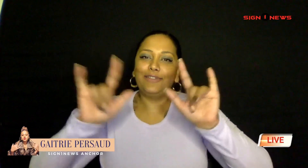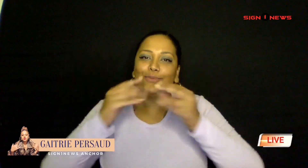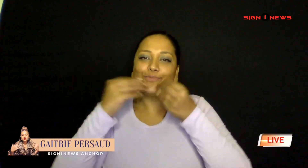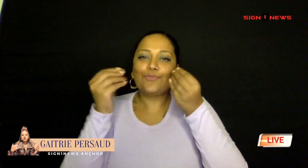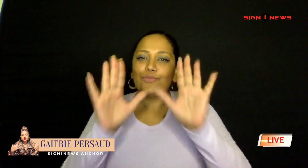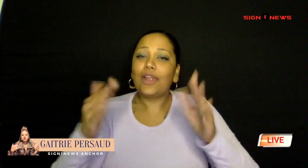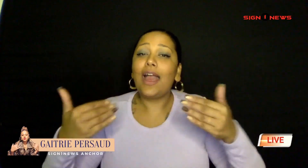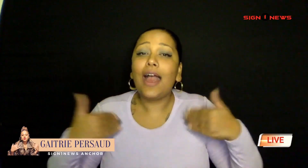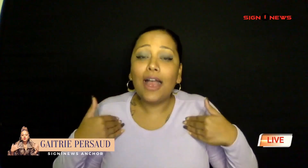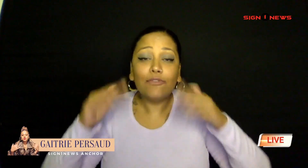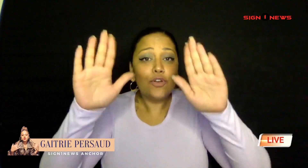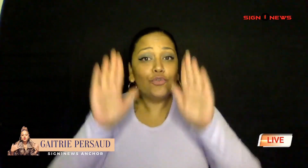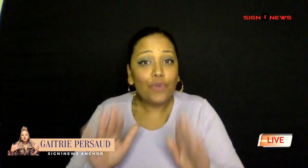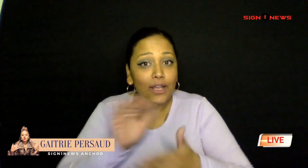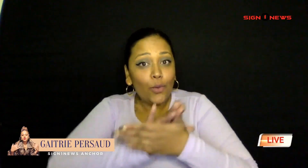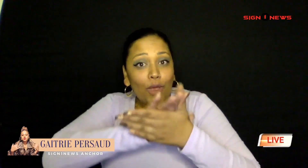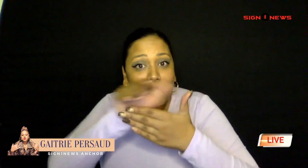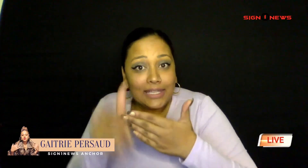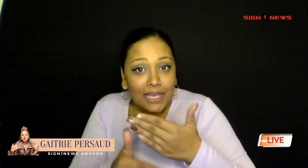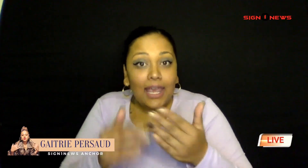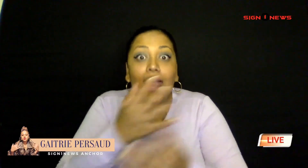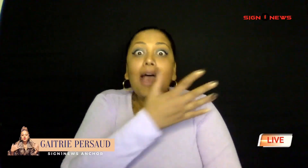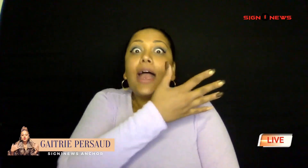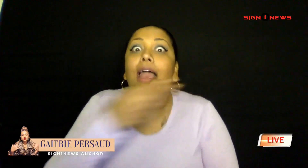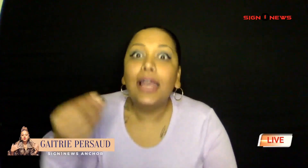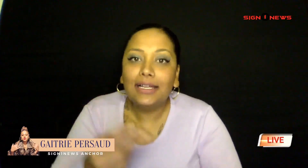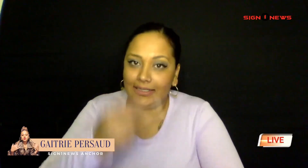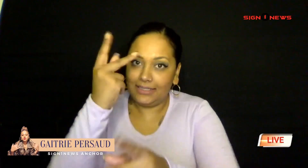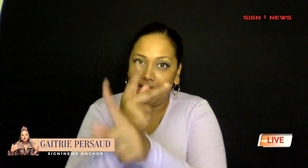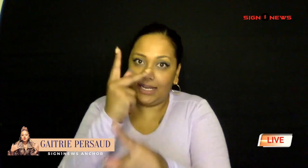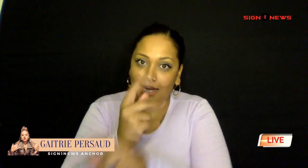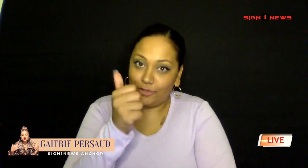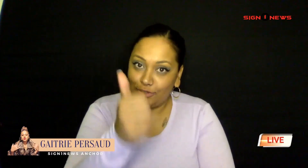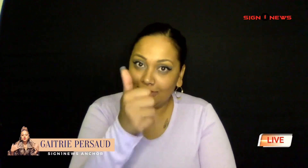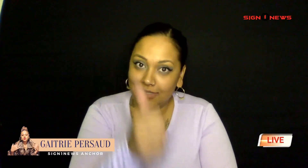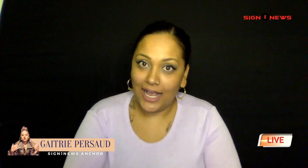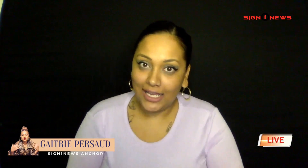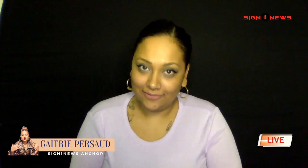Love you. Have a great weekend. And take care of yourself.